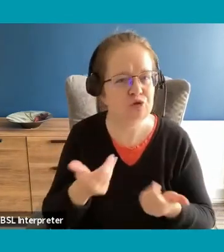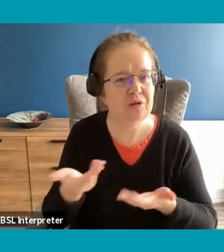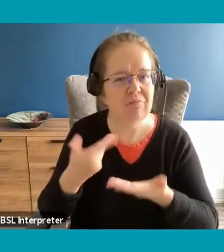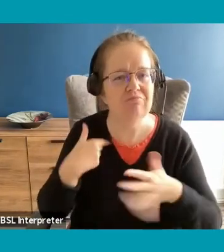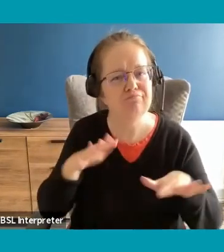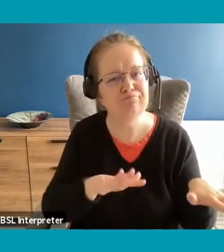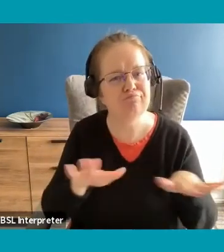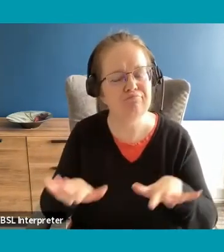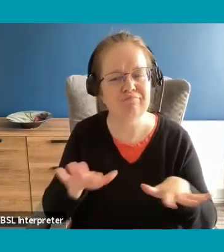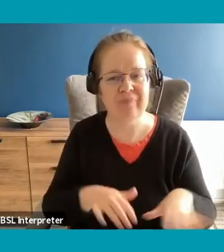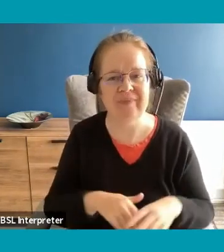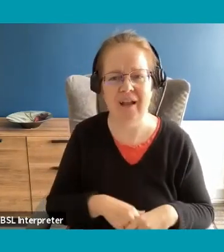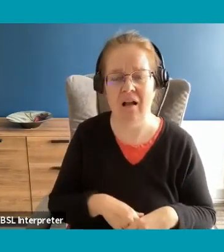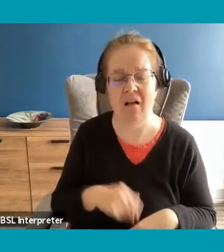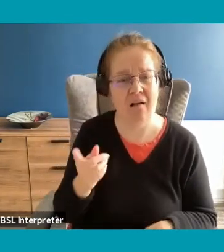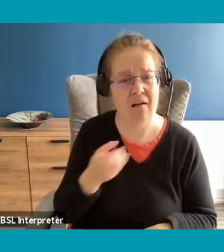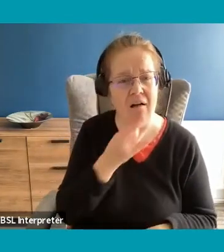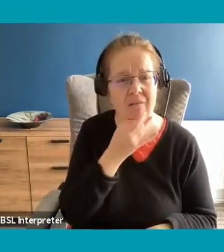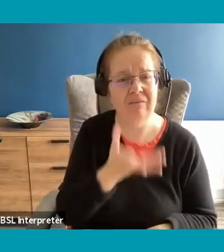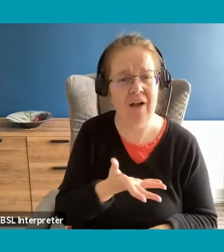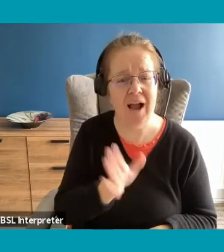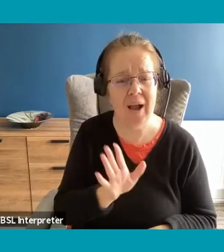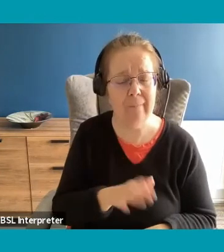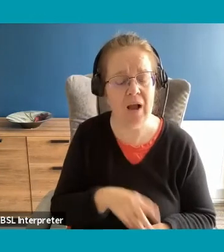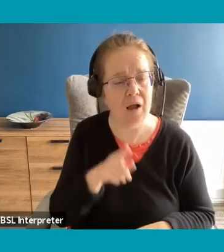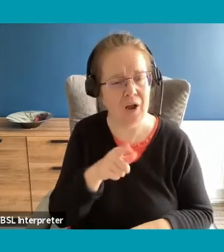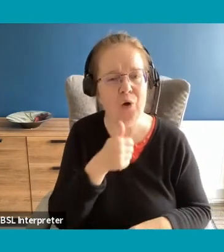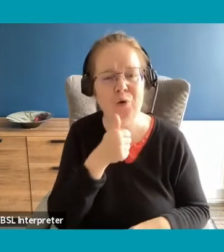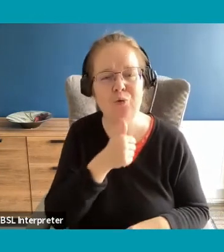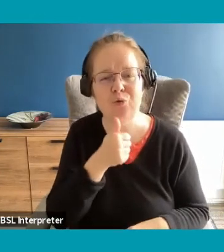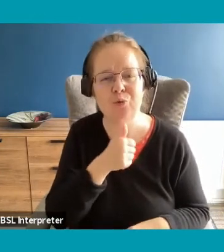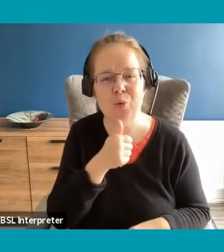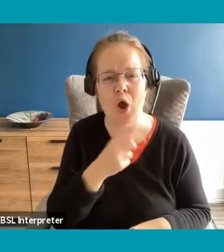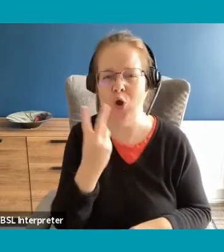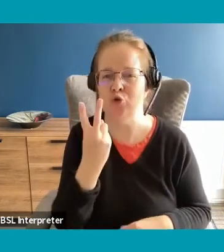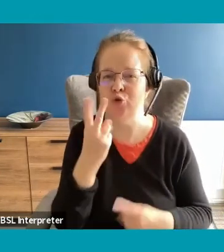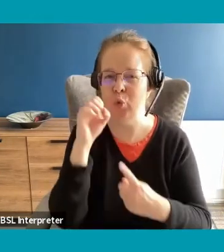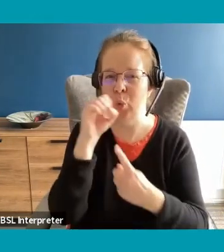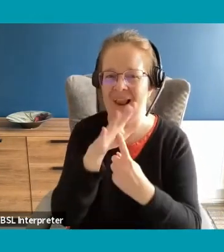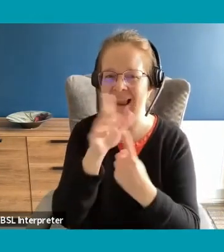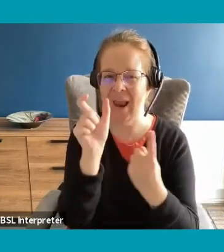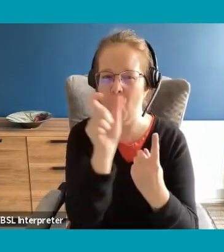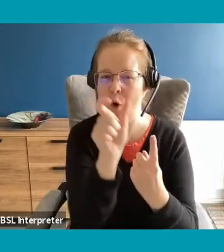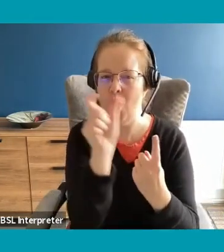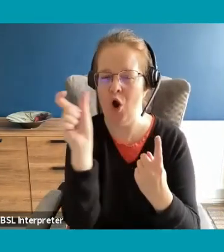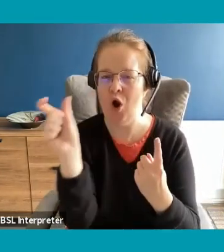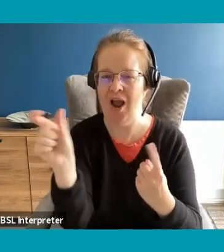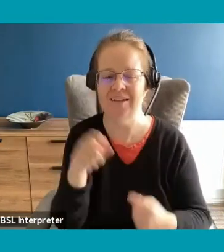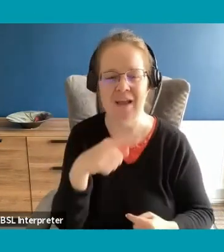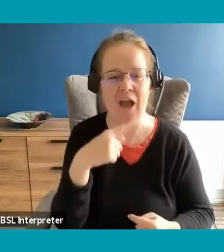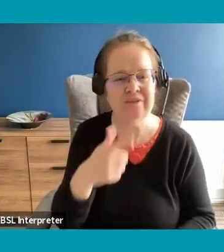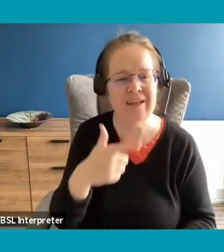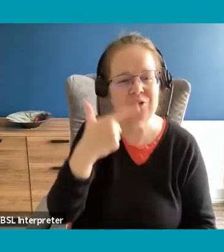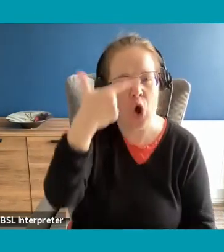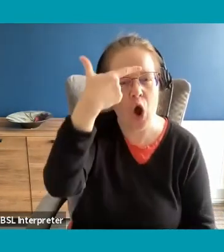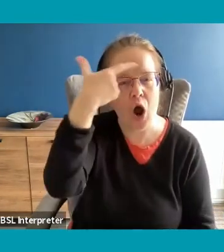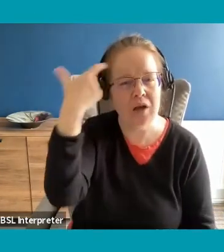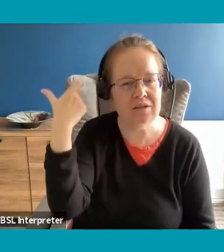Kieran, this is fabulous. You used some really used two keywords, their understanding and reasonable.